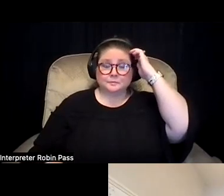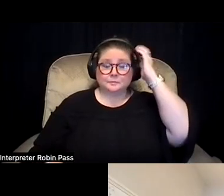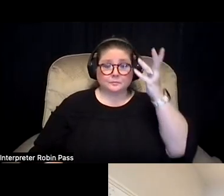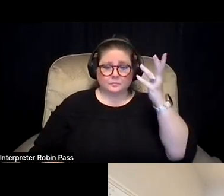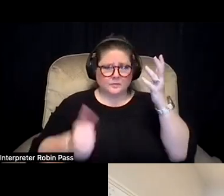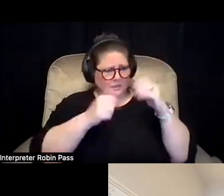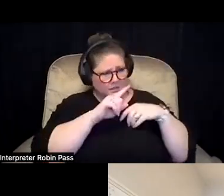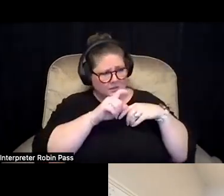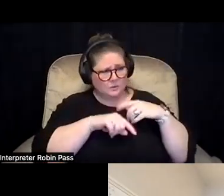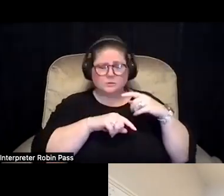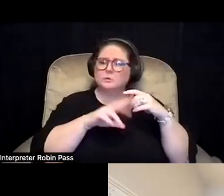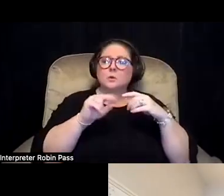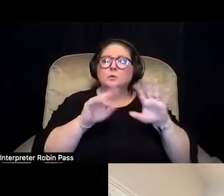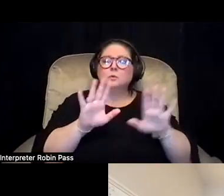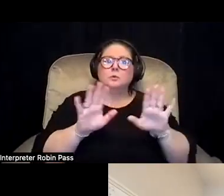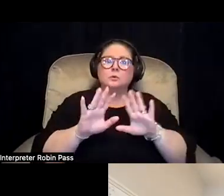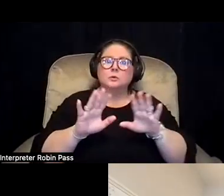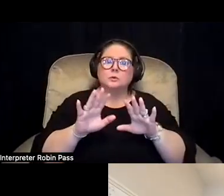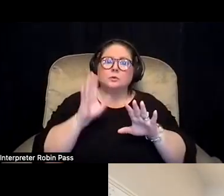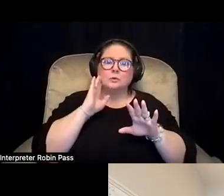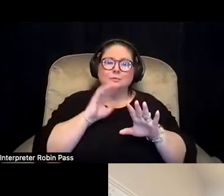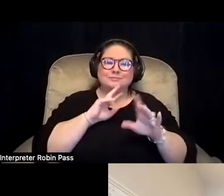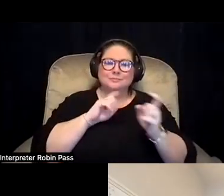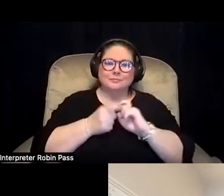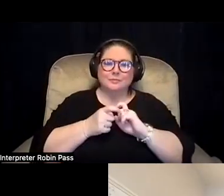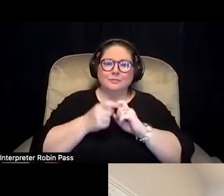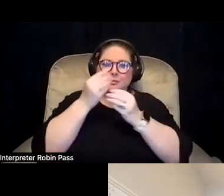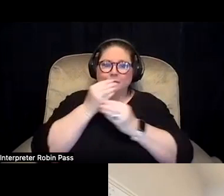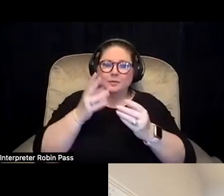pivot from i already told you all i was probably going to deviate from the questions because i have